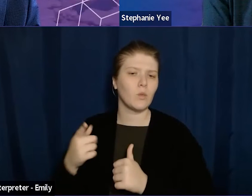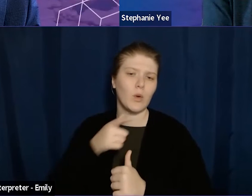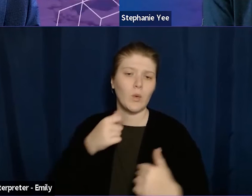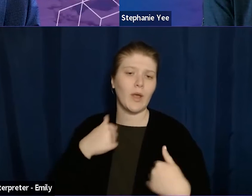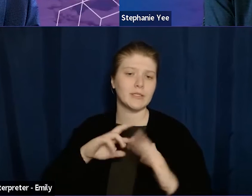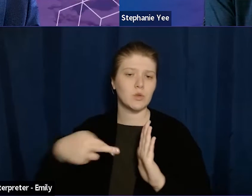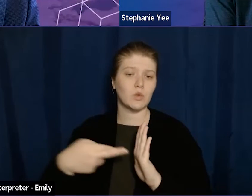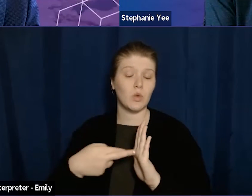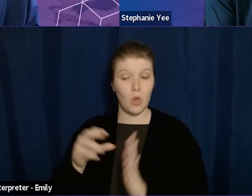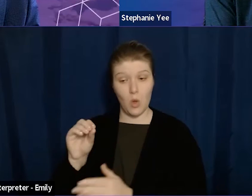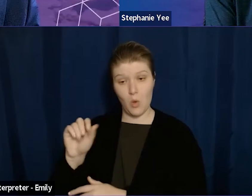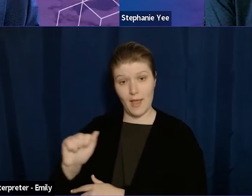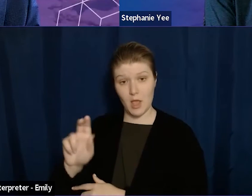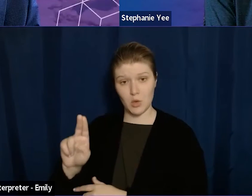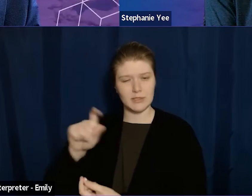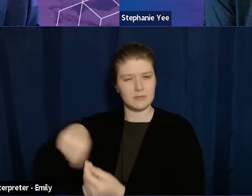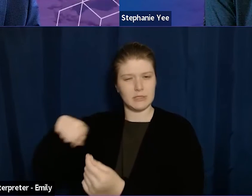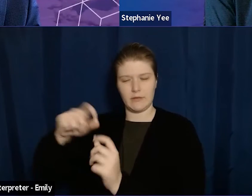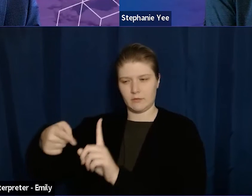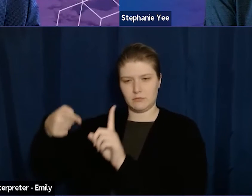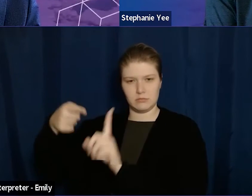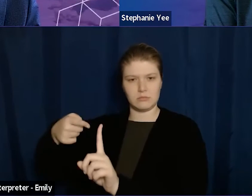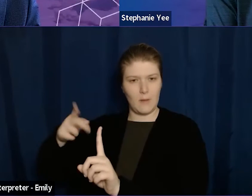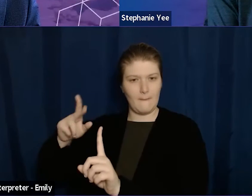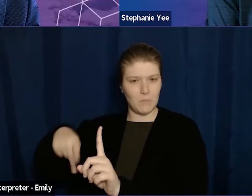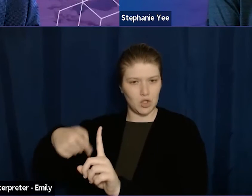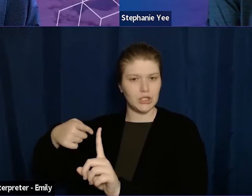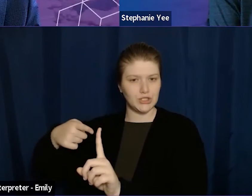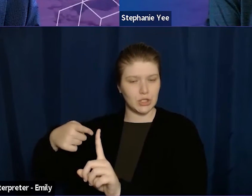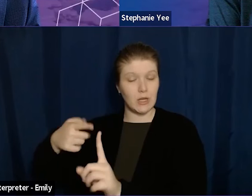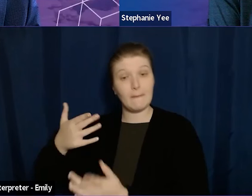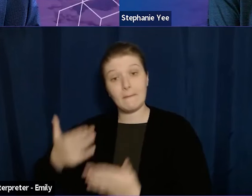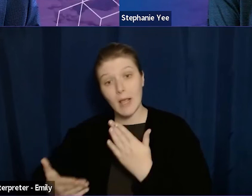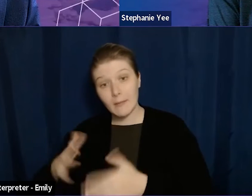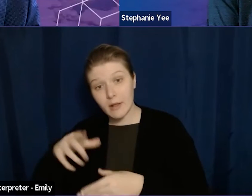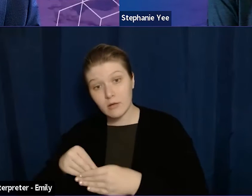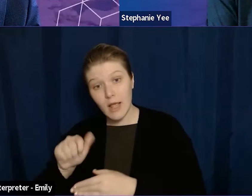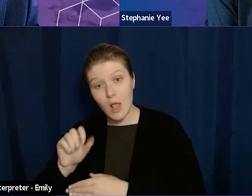OAUs are for specific people who may or may not be in the AOR office.